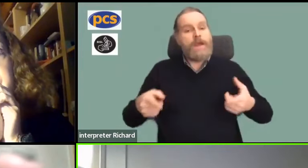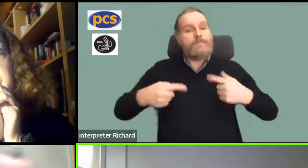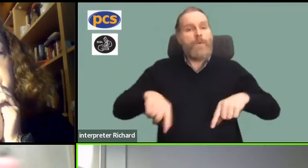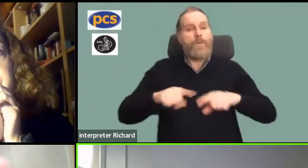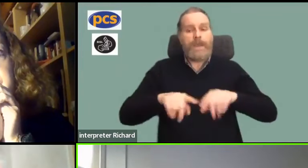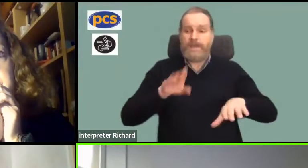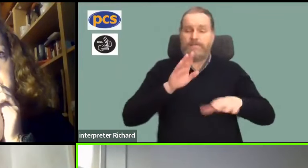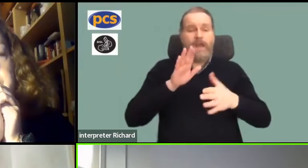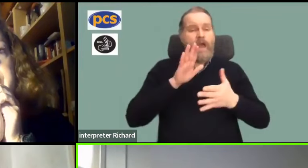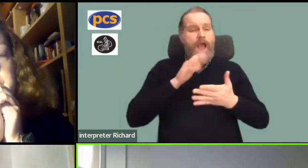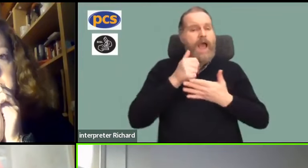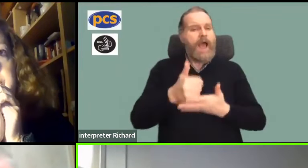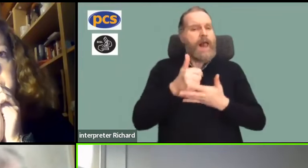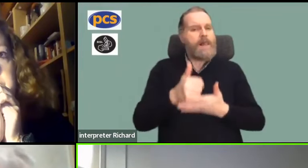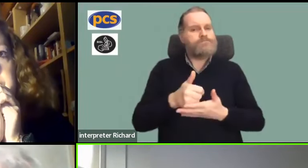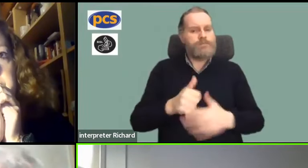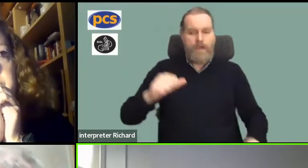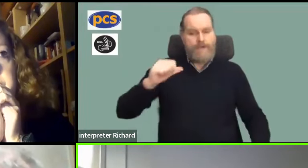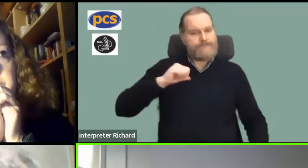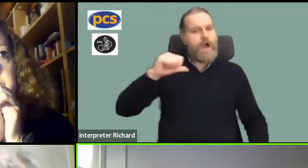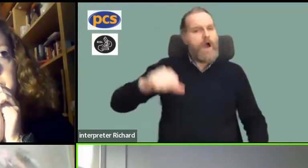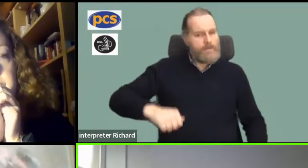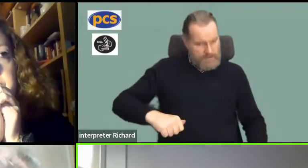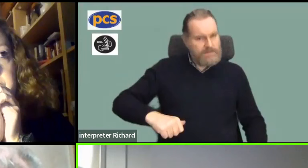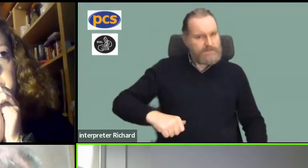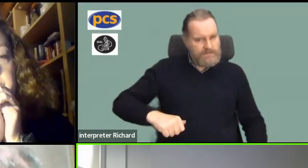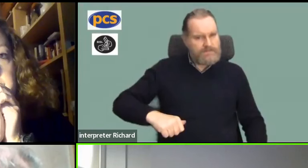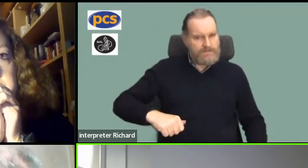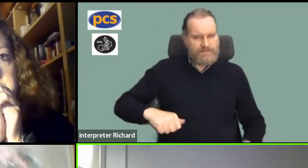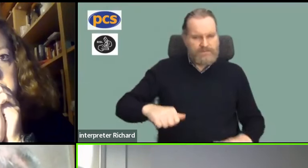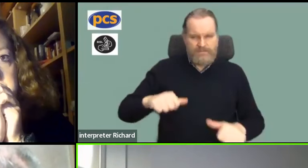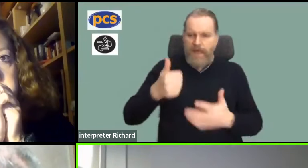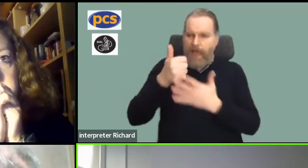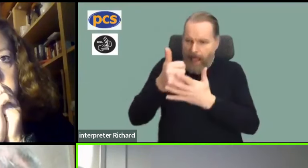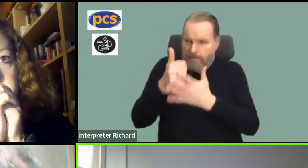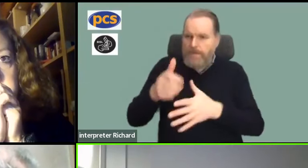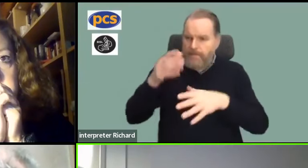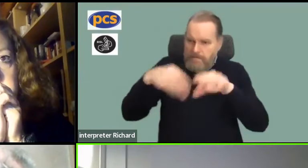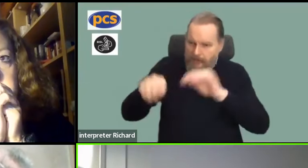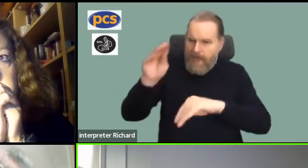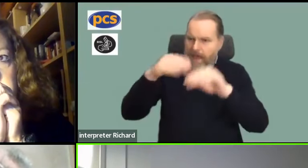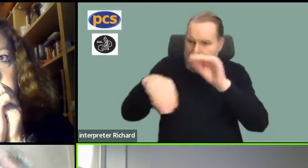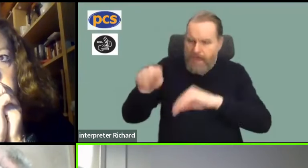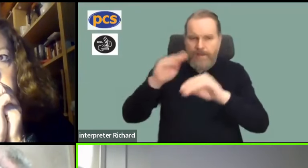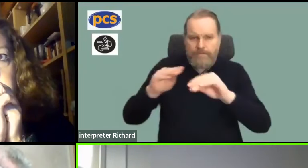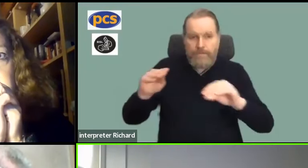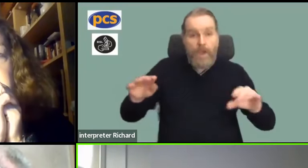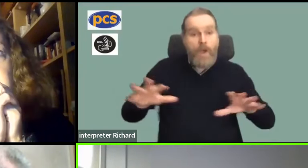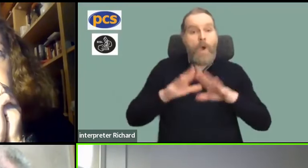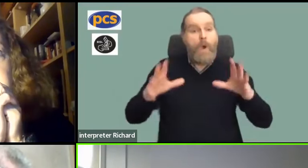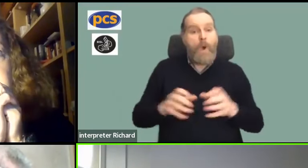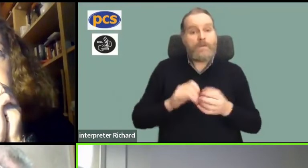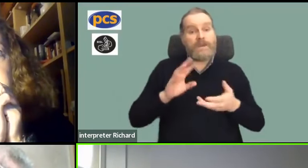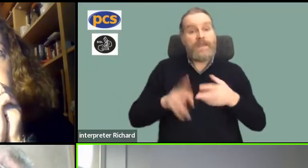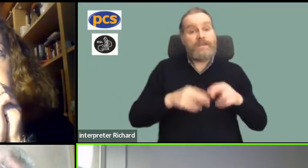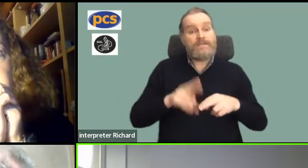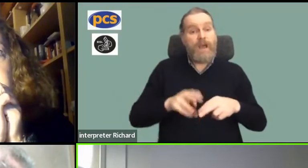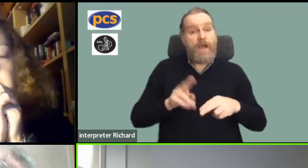of work mainly of work mainly deal with pharmaceutical and s and grants and things like for the rural communities, and so o a so a small agency of about a small agency of about 2 and a